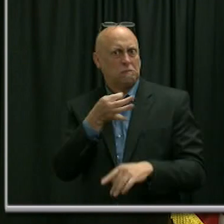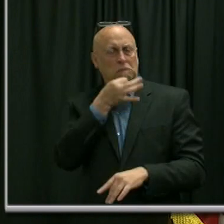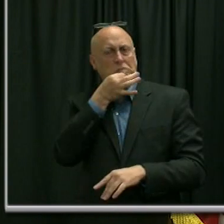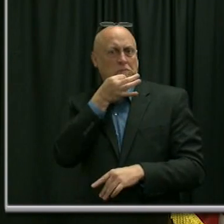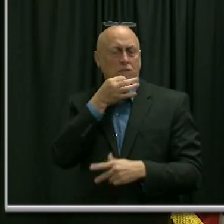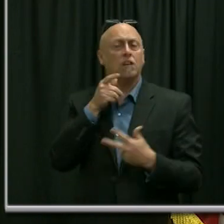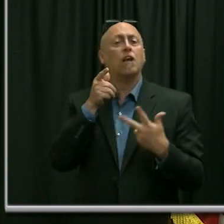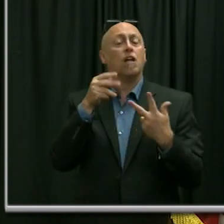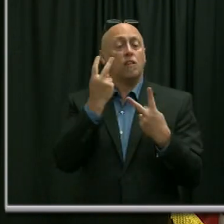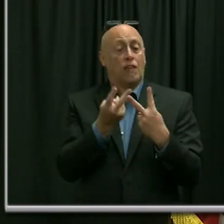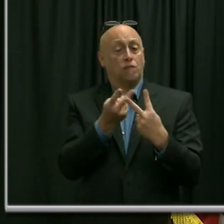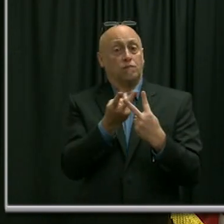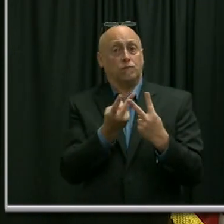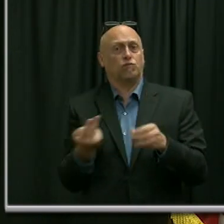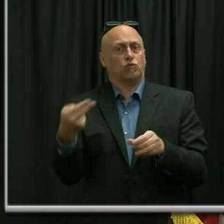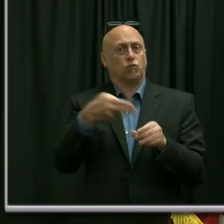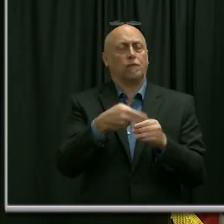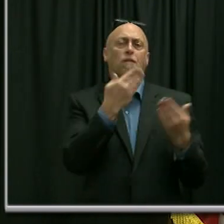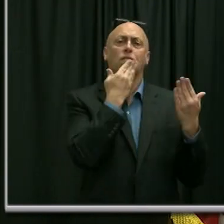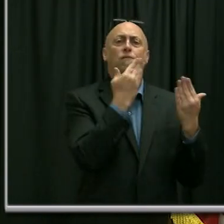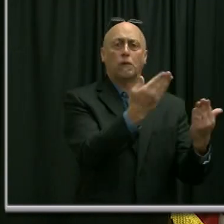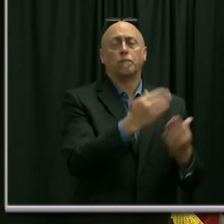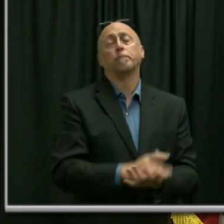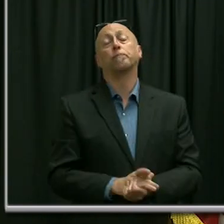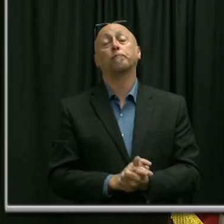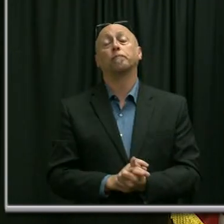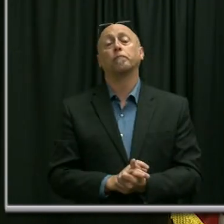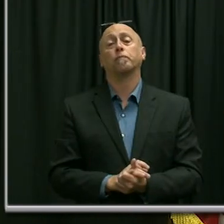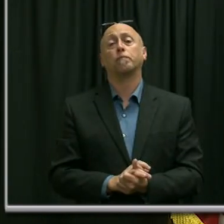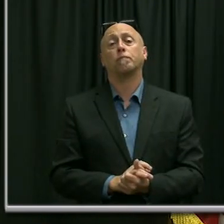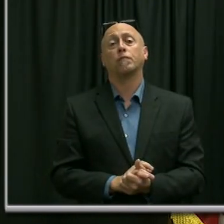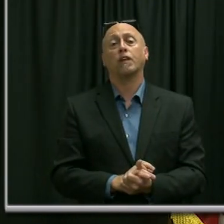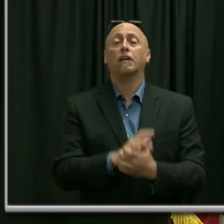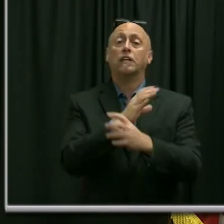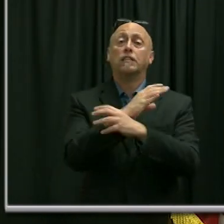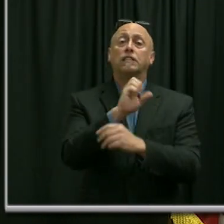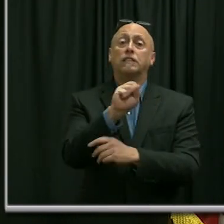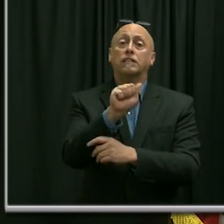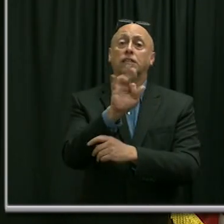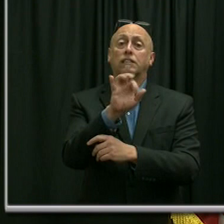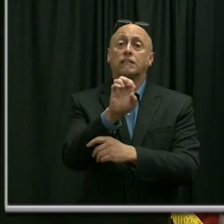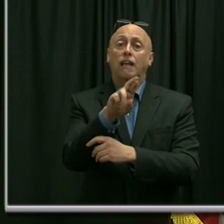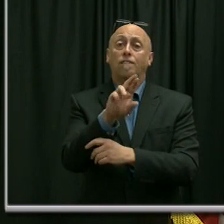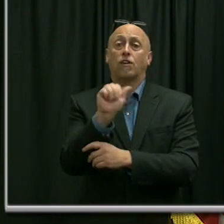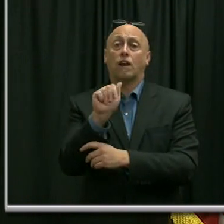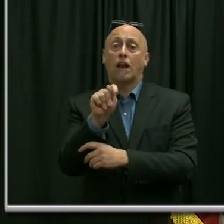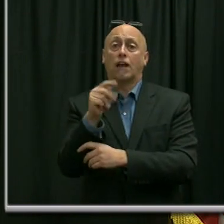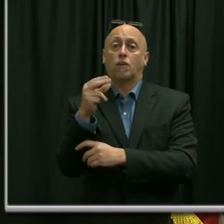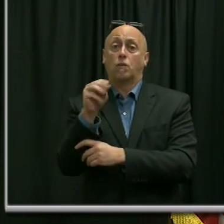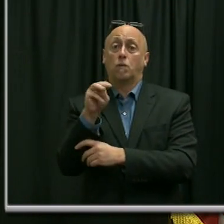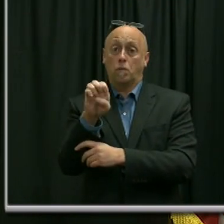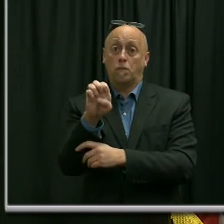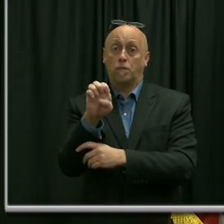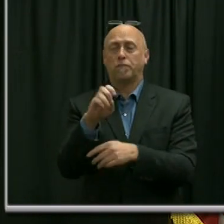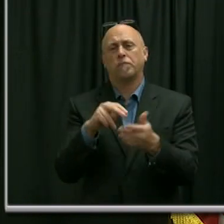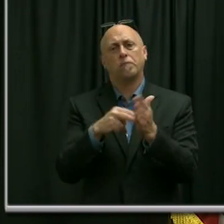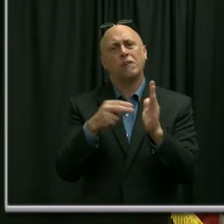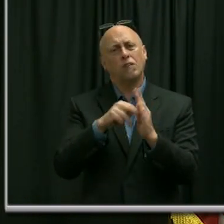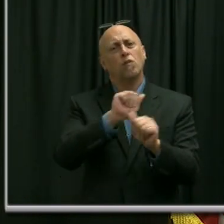THEIR PARTNERSHIPAND JOINING ME HERE THIS MORNING. NO WONDER THE SAFER AT HOME ORDER ALL